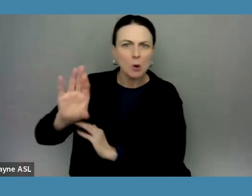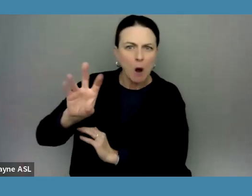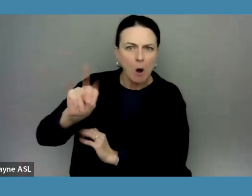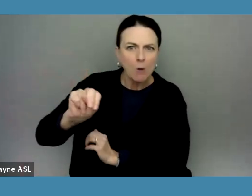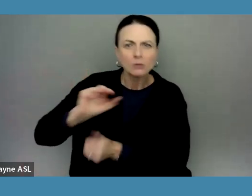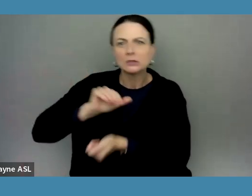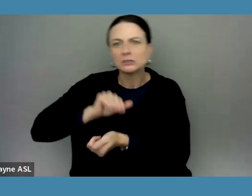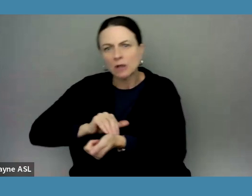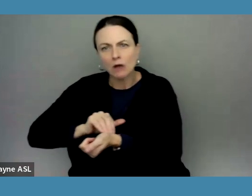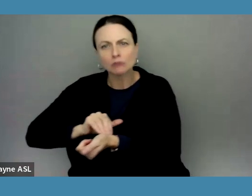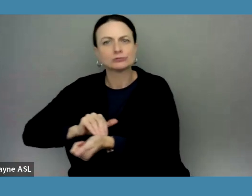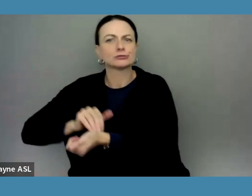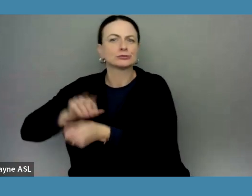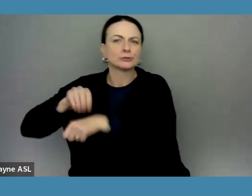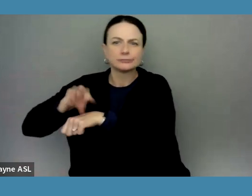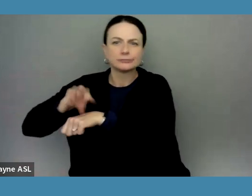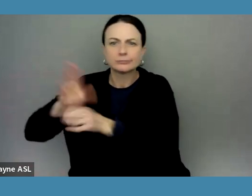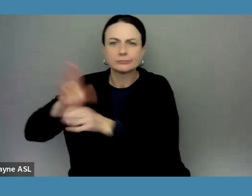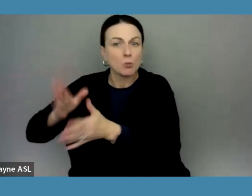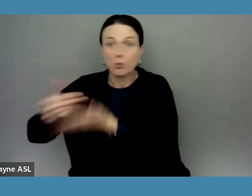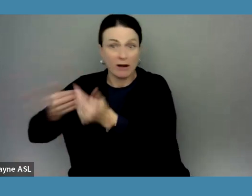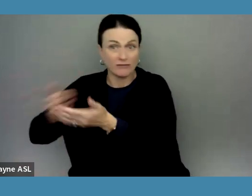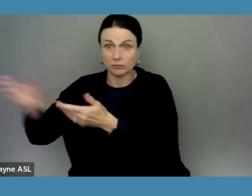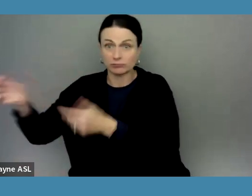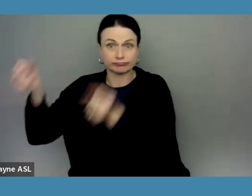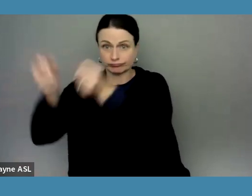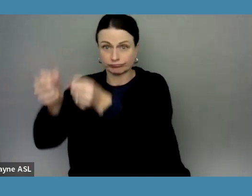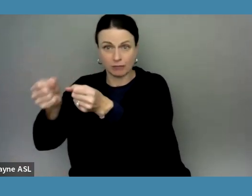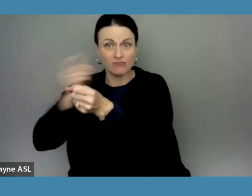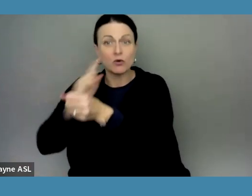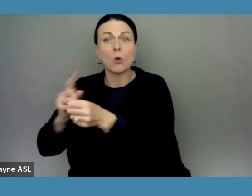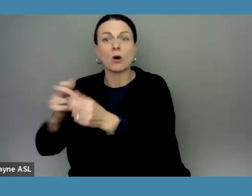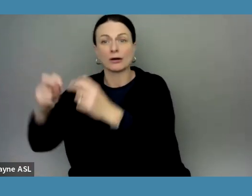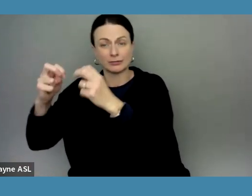to work with an individual with disabilities as opposed to,